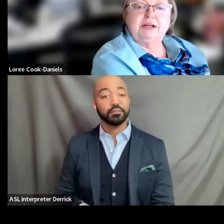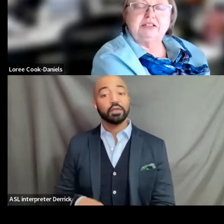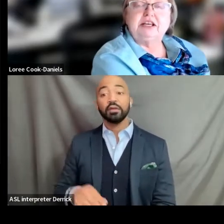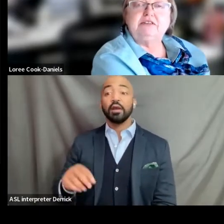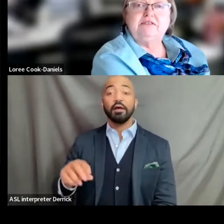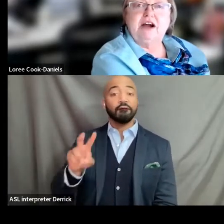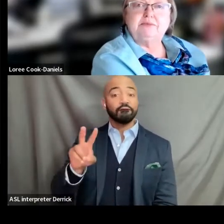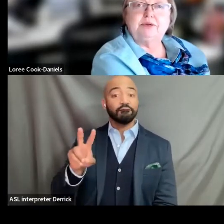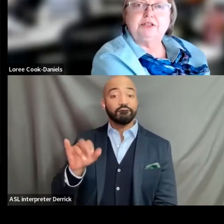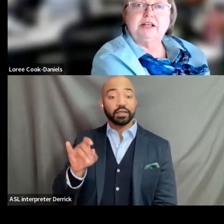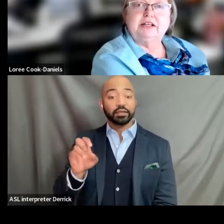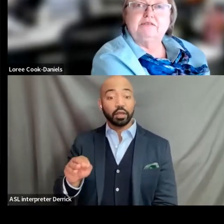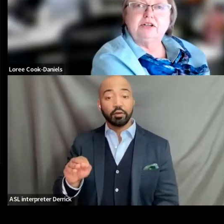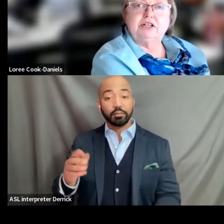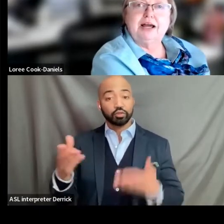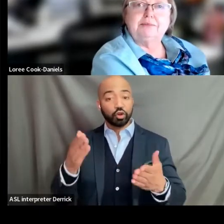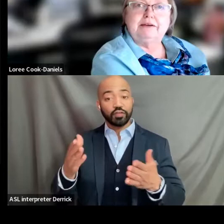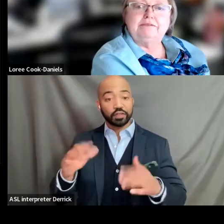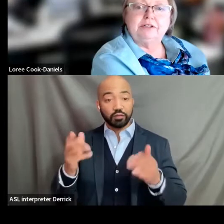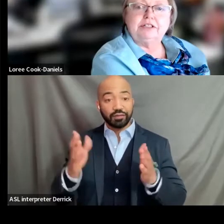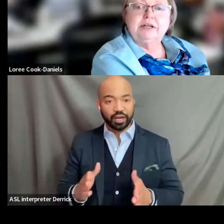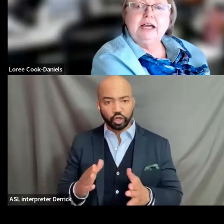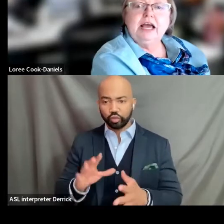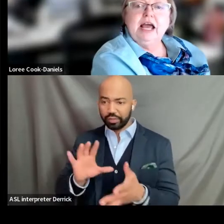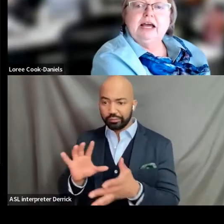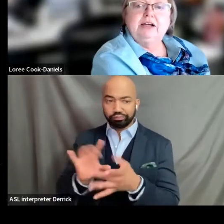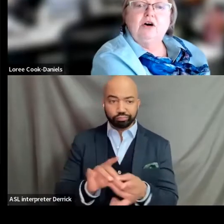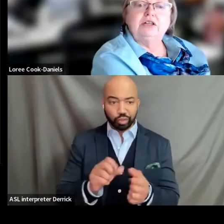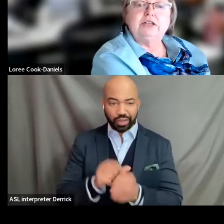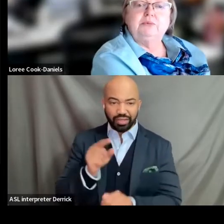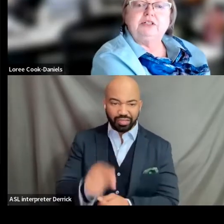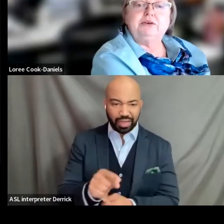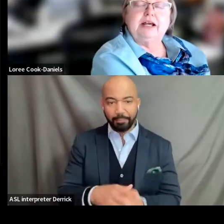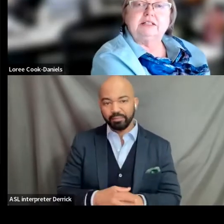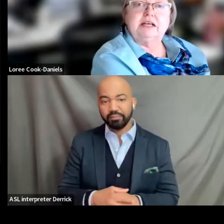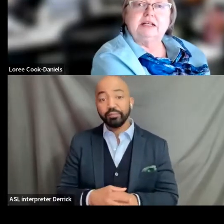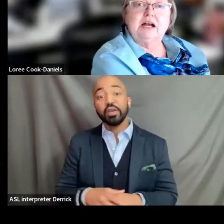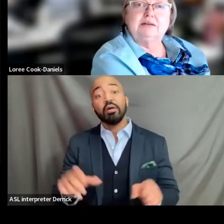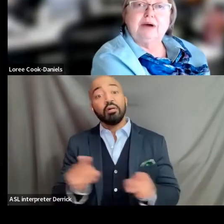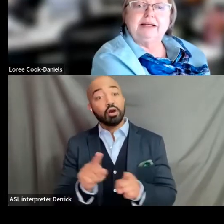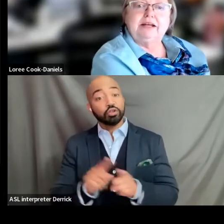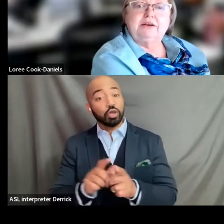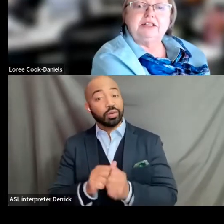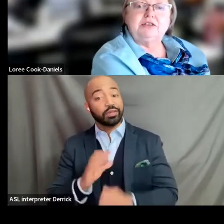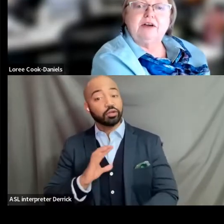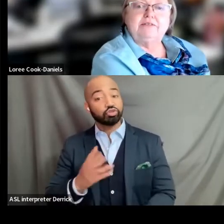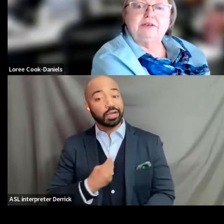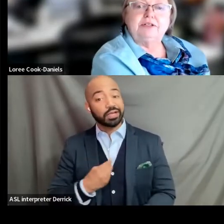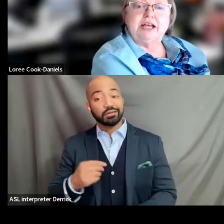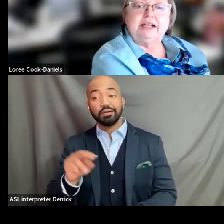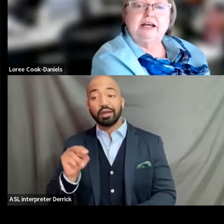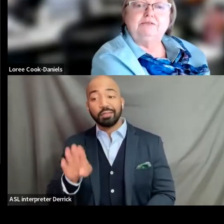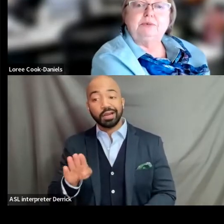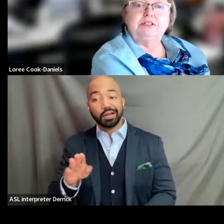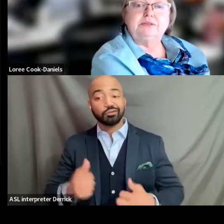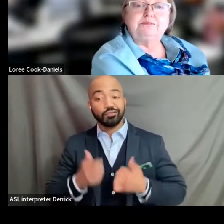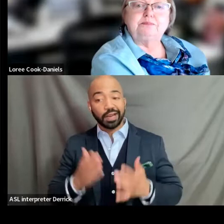About 75% of our time effort and also with trans and nonbinary survivors and loved ones.